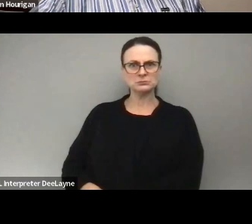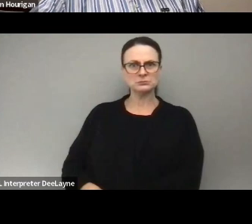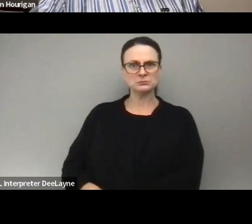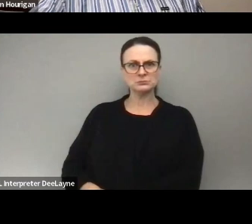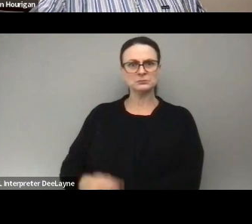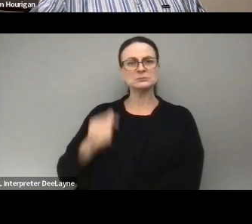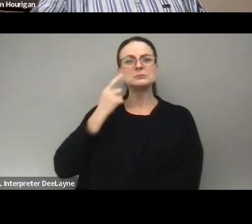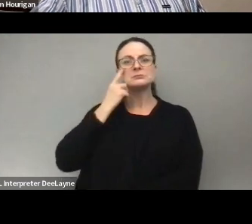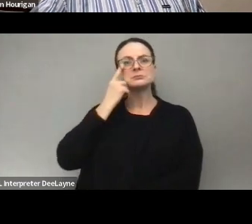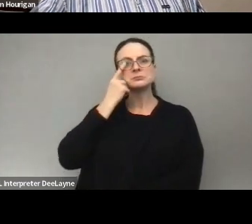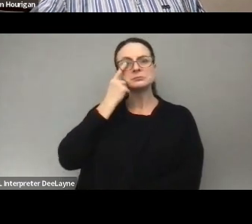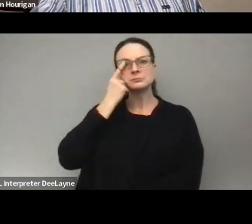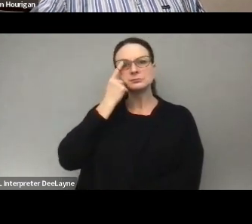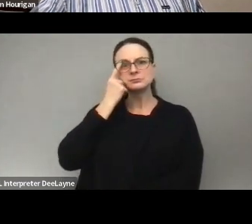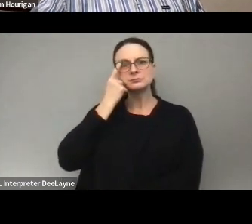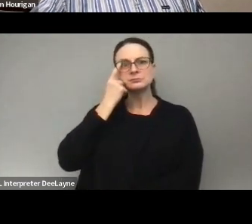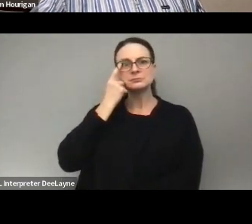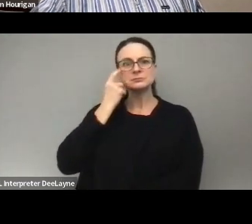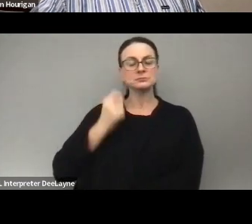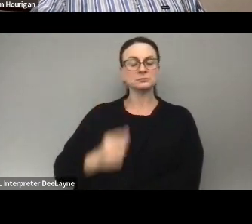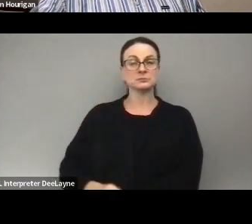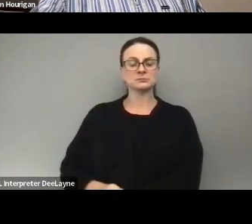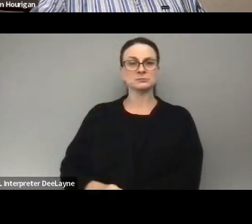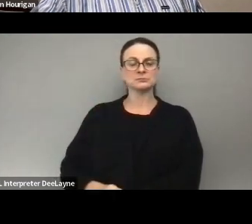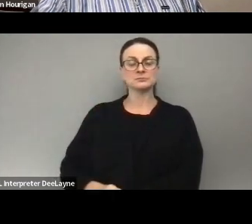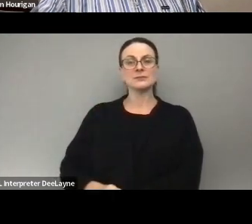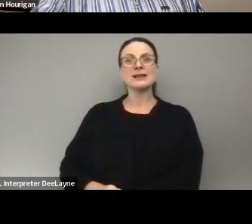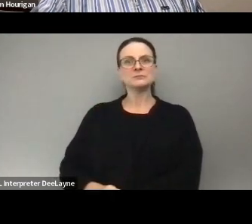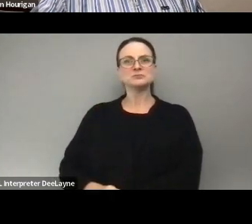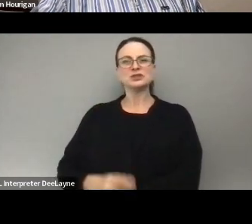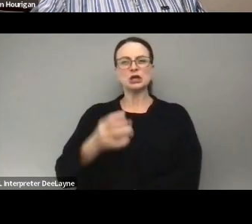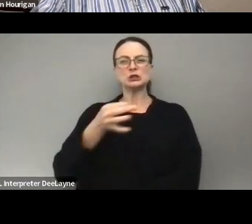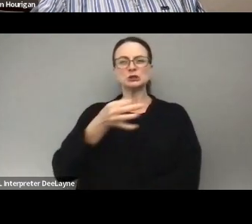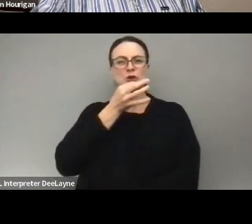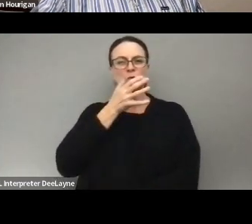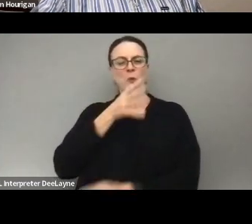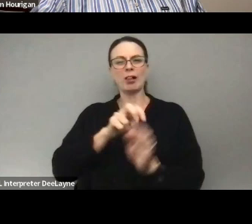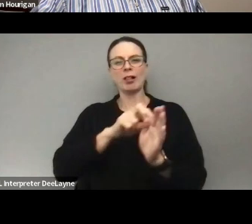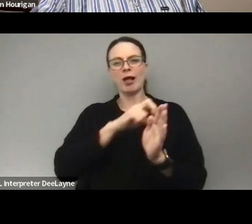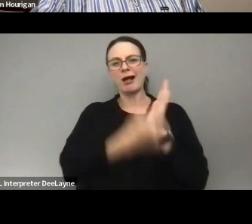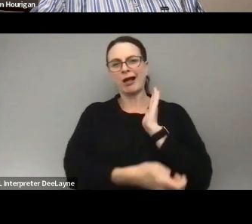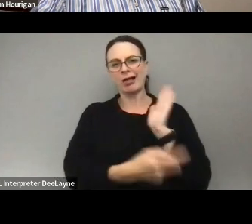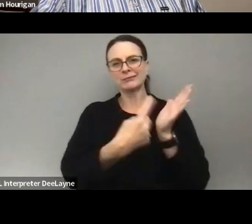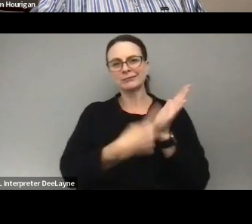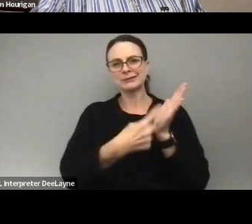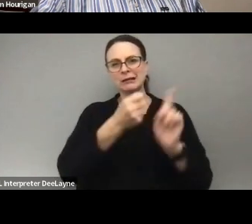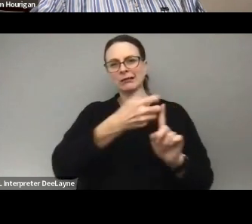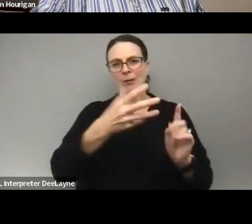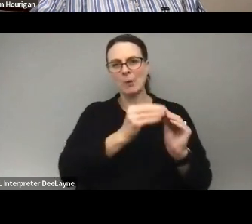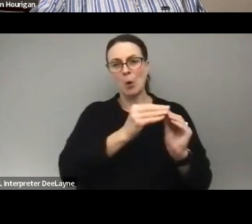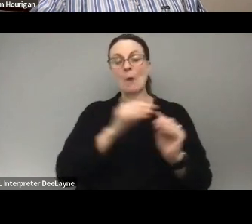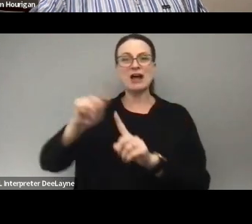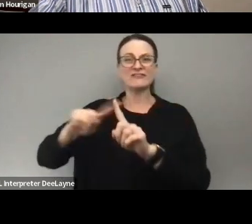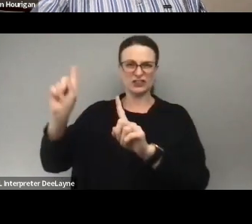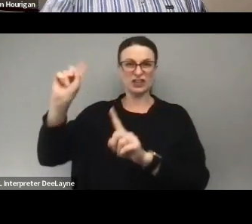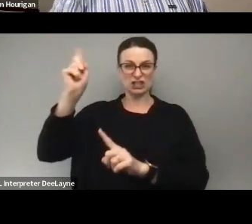So, before we dive even deeper into the topic, I wanna highlight something for your benefit.